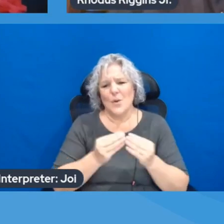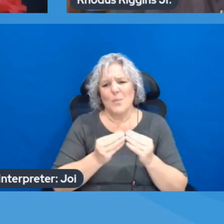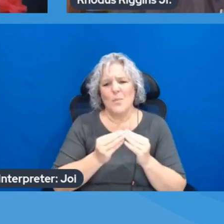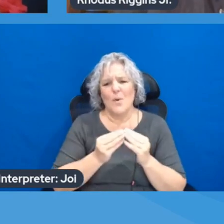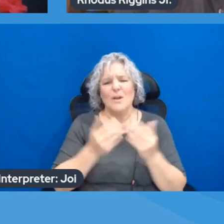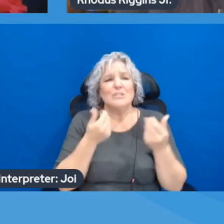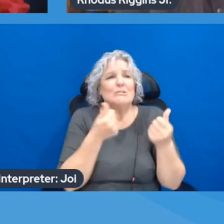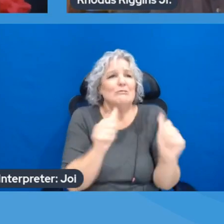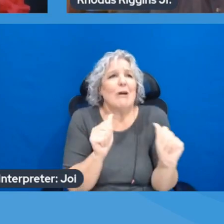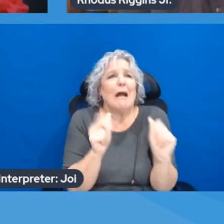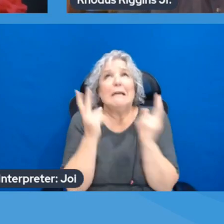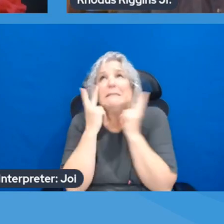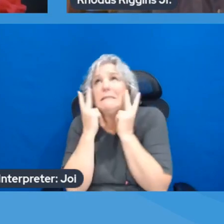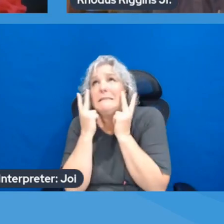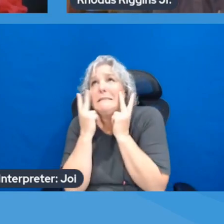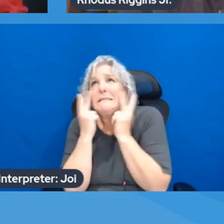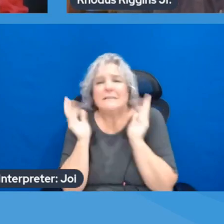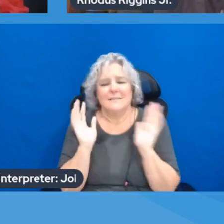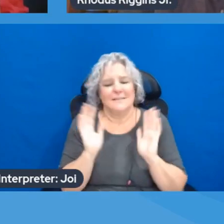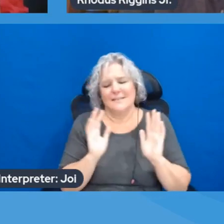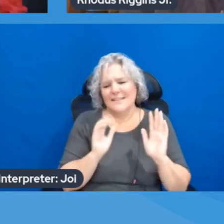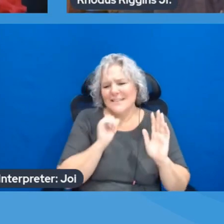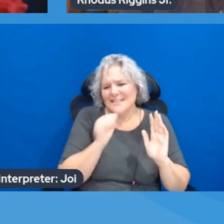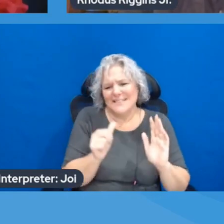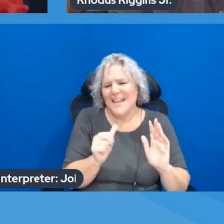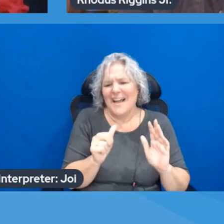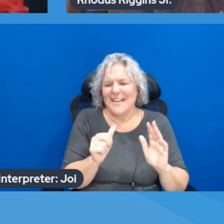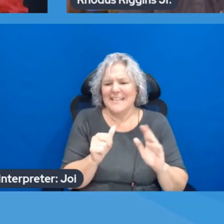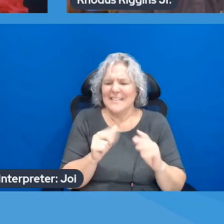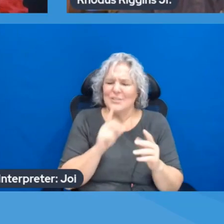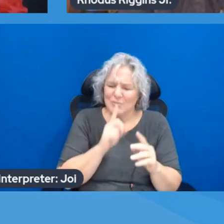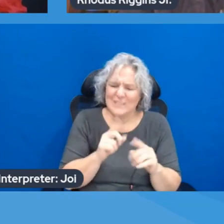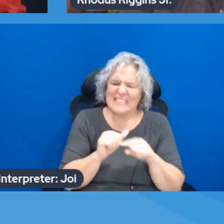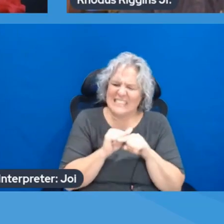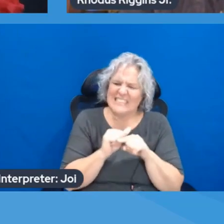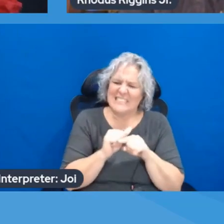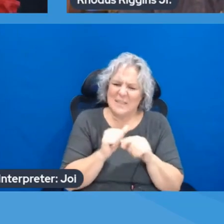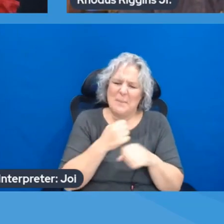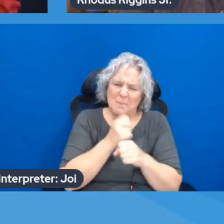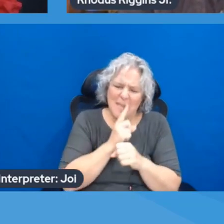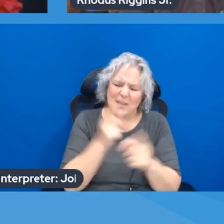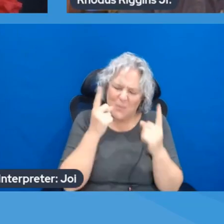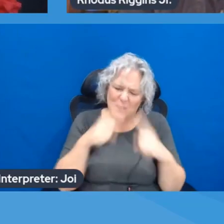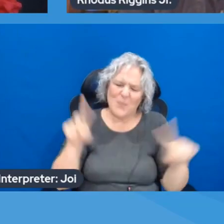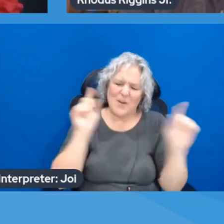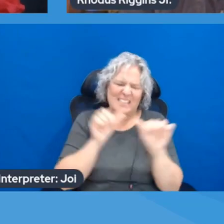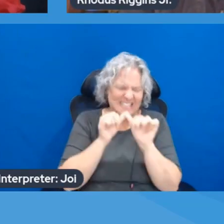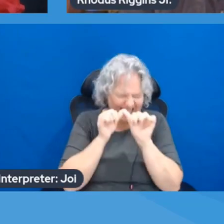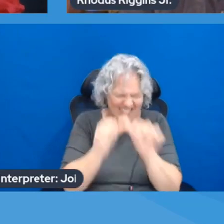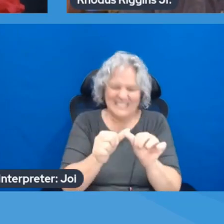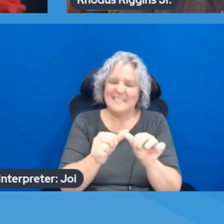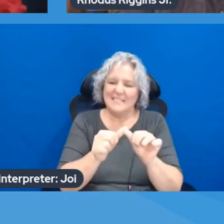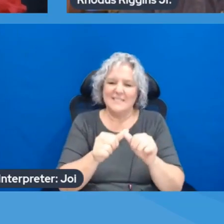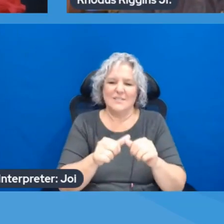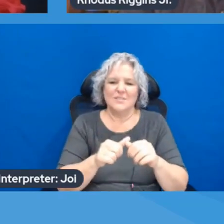to professional development, right? No way. - Yeah. We need to make it work and last and build that capacity.